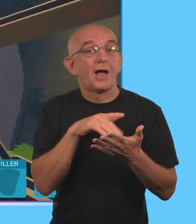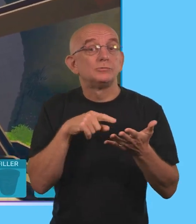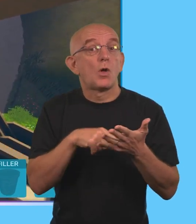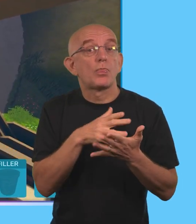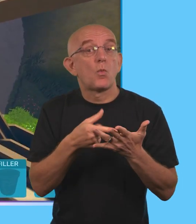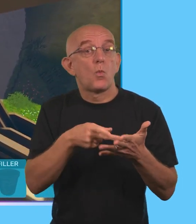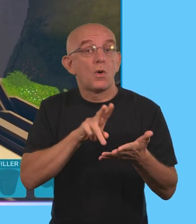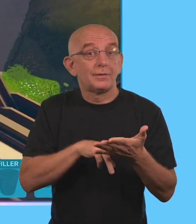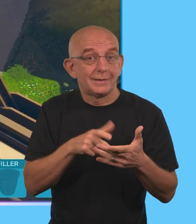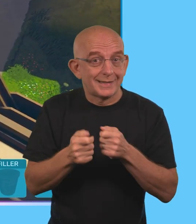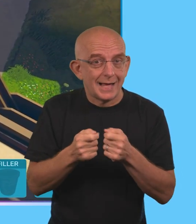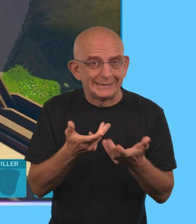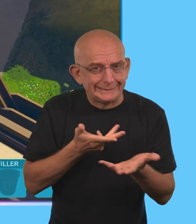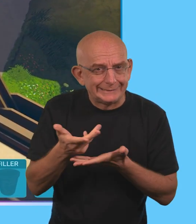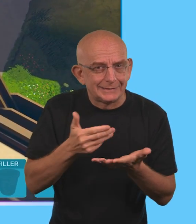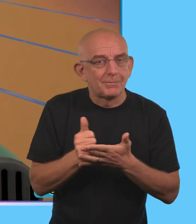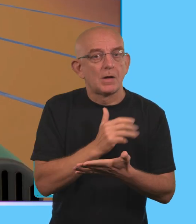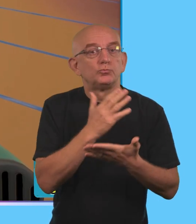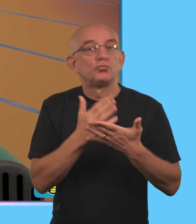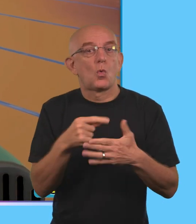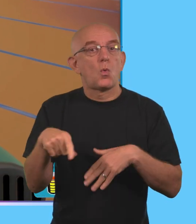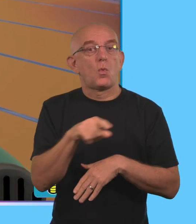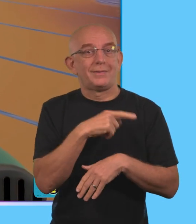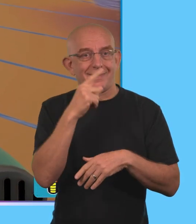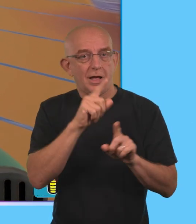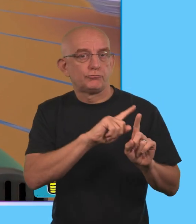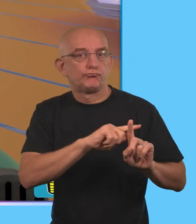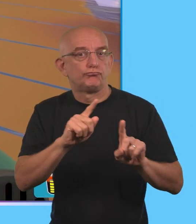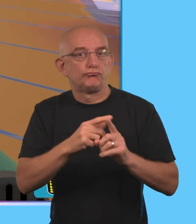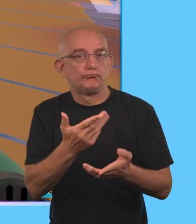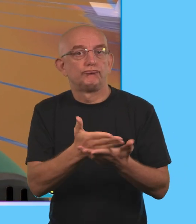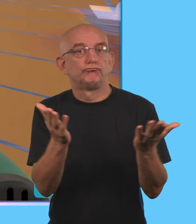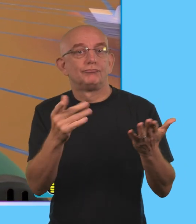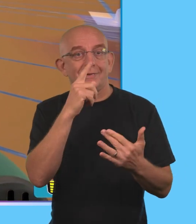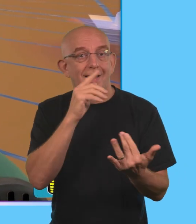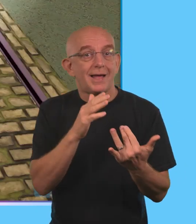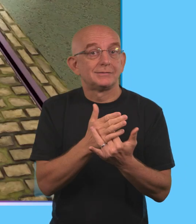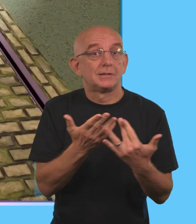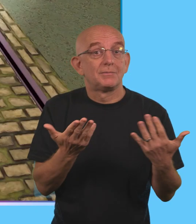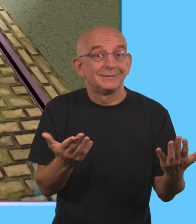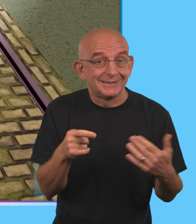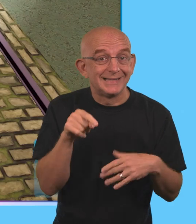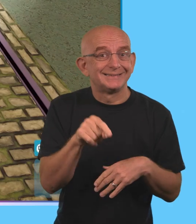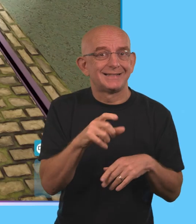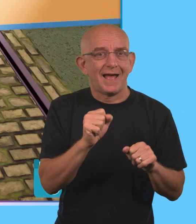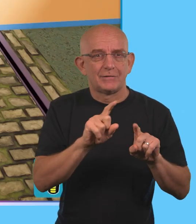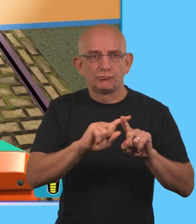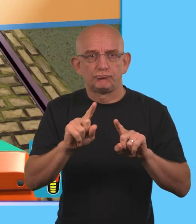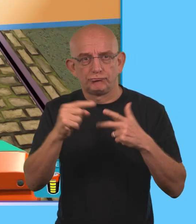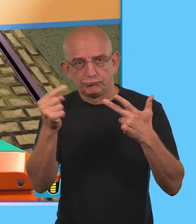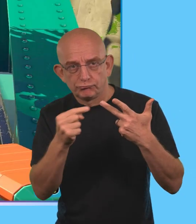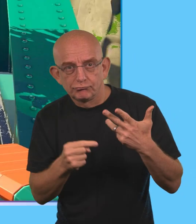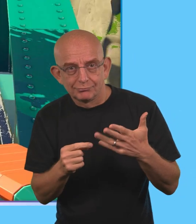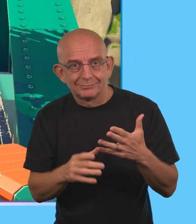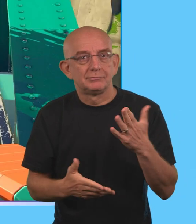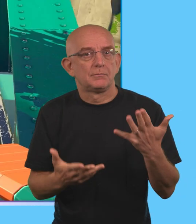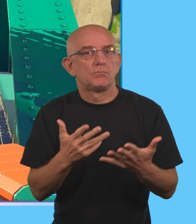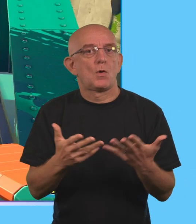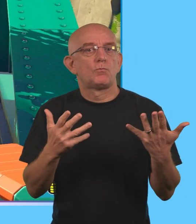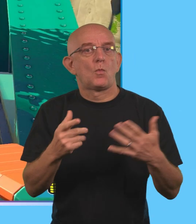has worked hard to make sure that their game can be played by as many people as possible, and has implemented a number of features to increase accessibility.